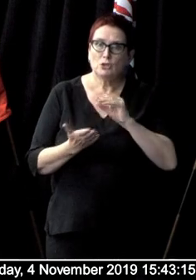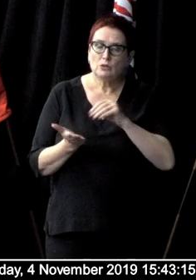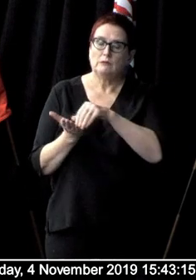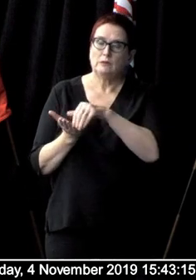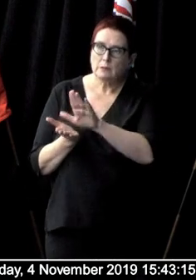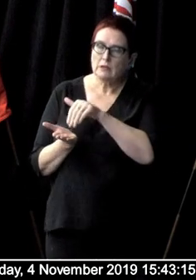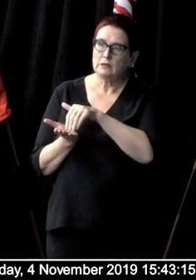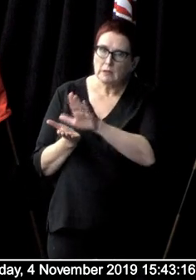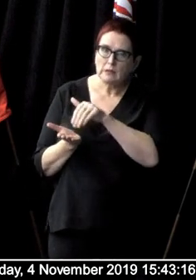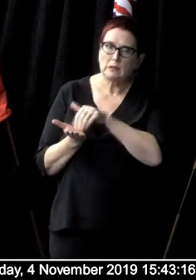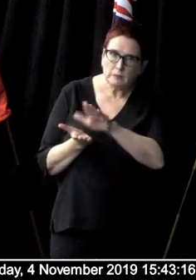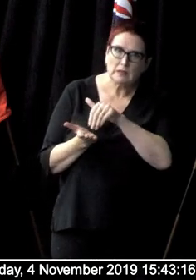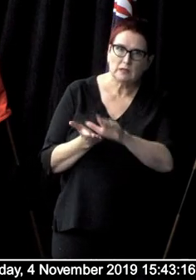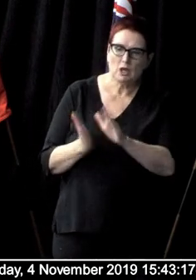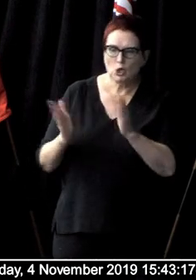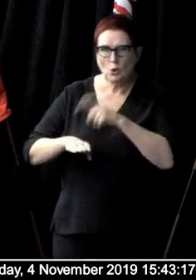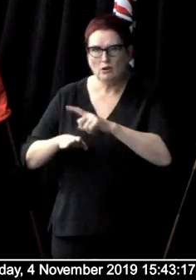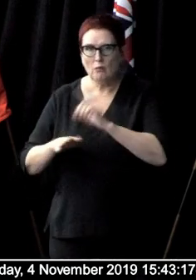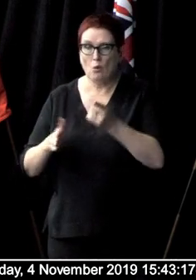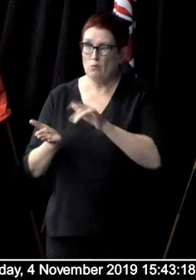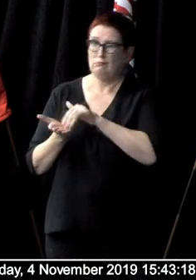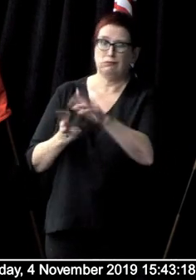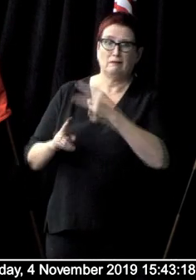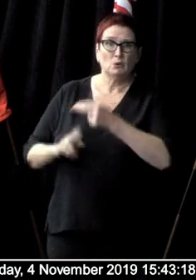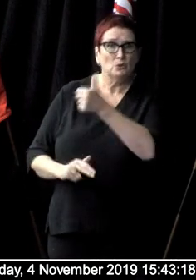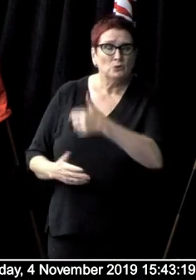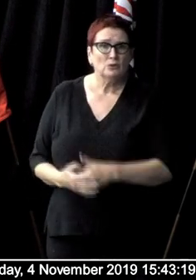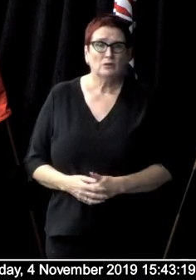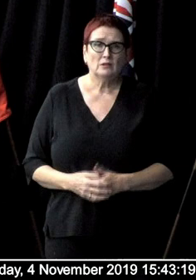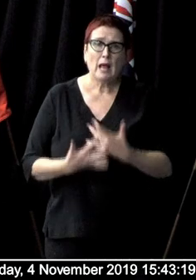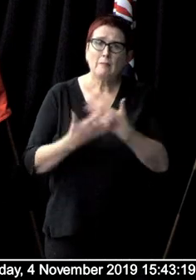Often, parents will tell us, “I didn’t want to do that.